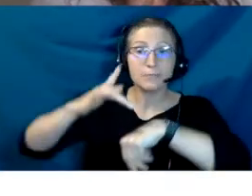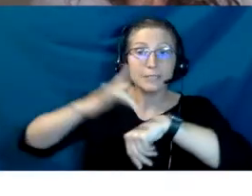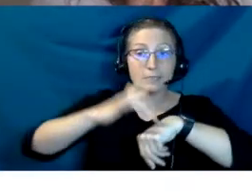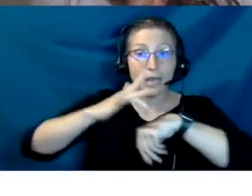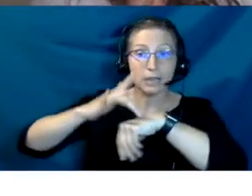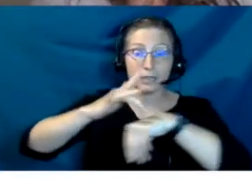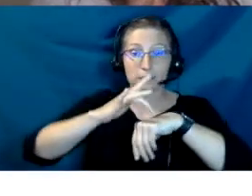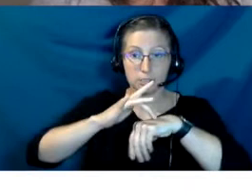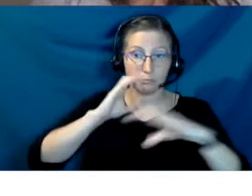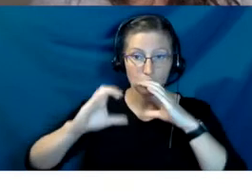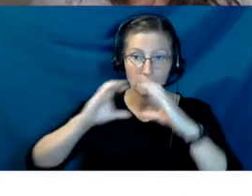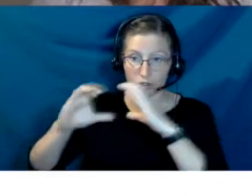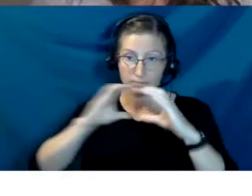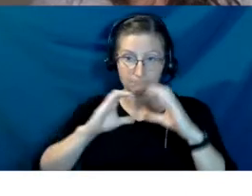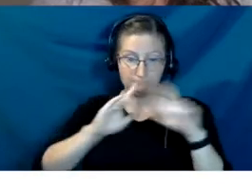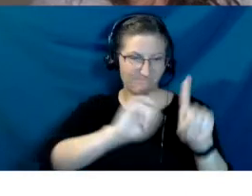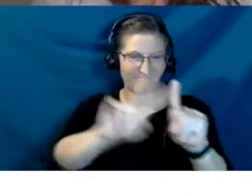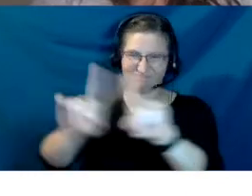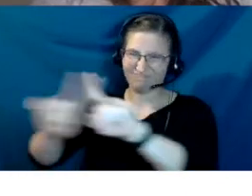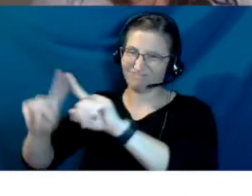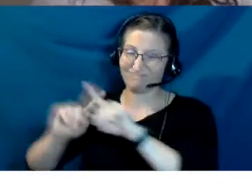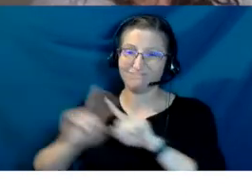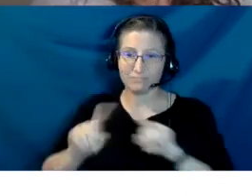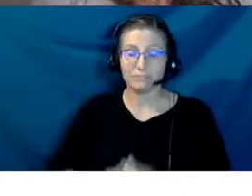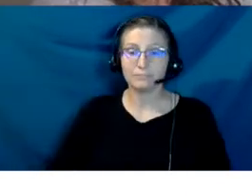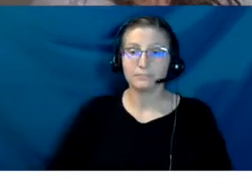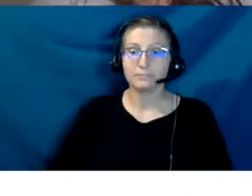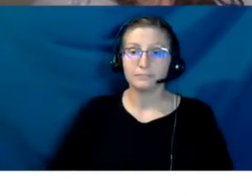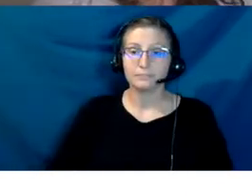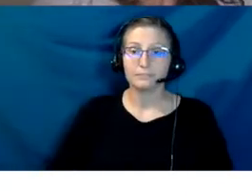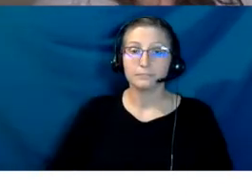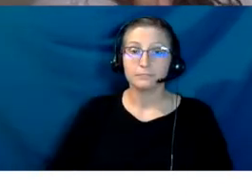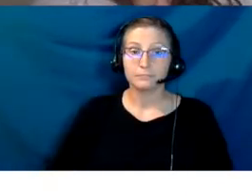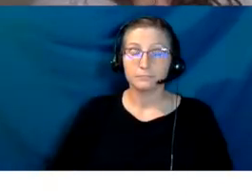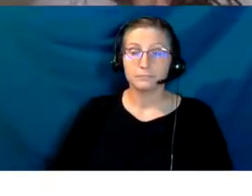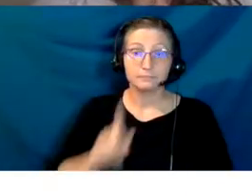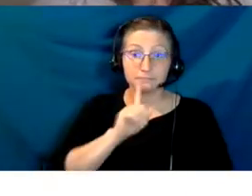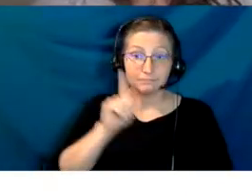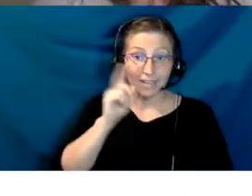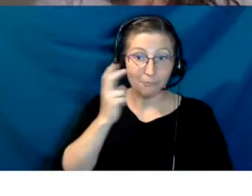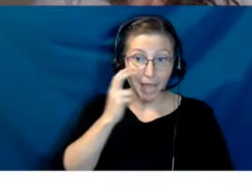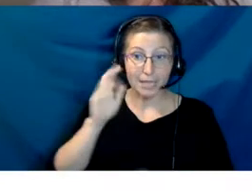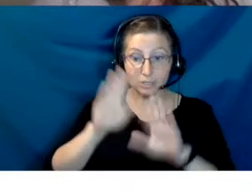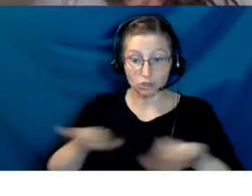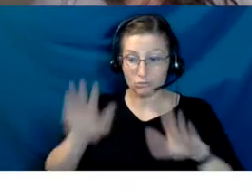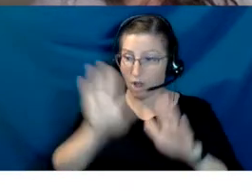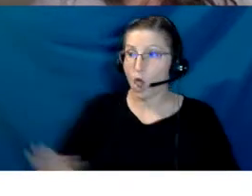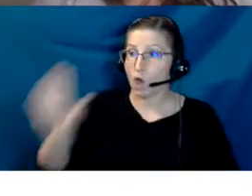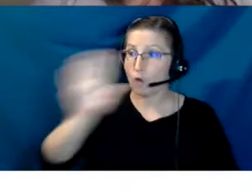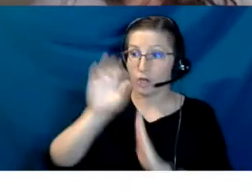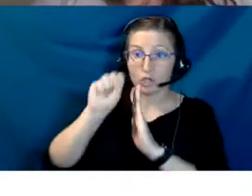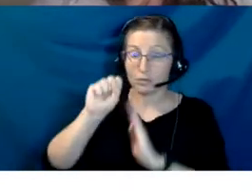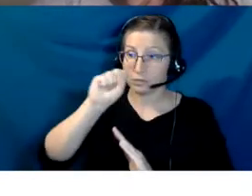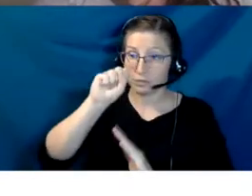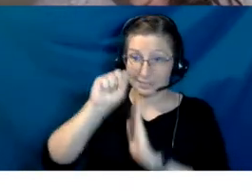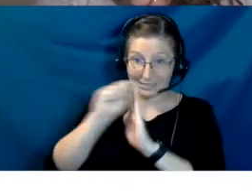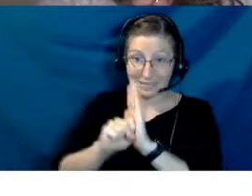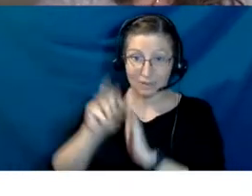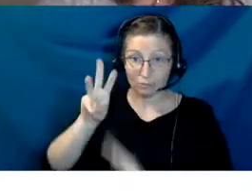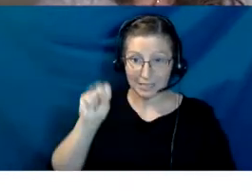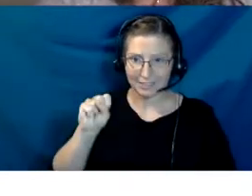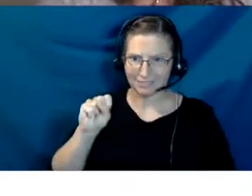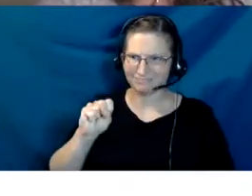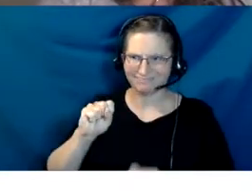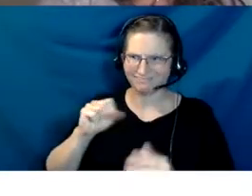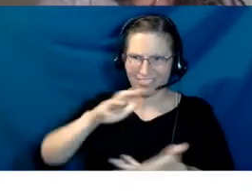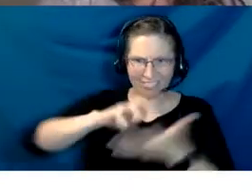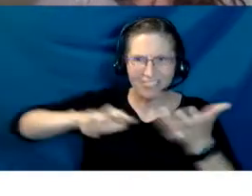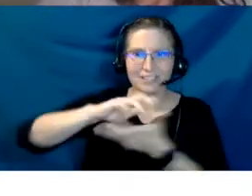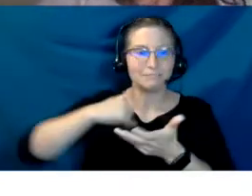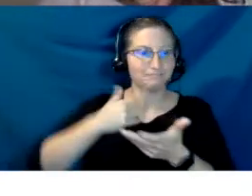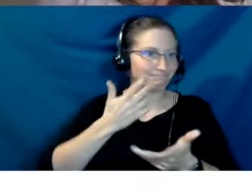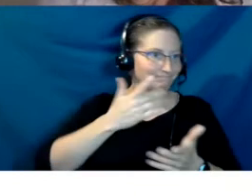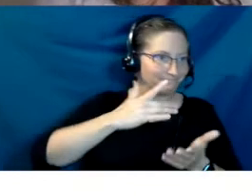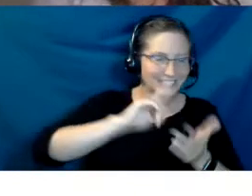Many of the deafblind children in Wisconsin use a combination of any of these. Each individual